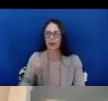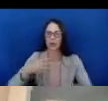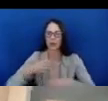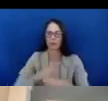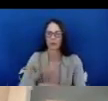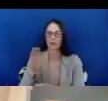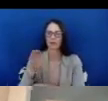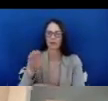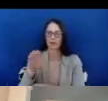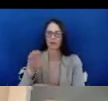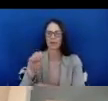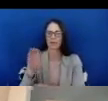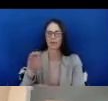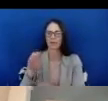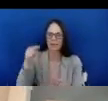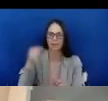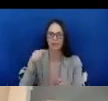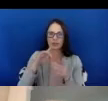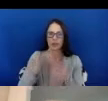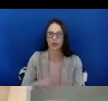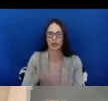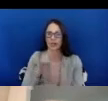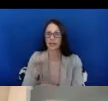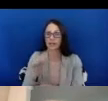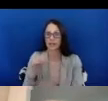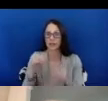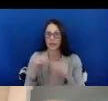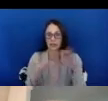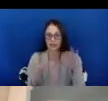regarding Disability Justice. 15:53:20 I'll discuss the concept of crisis